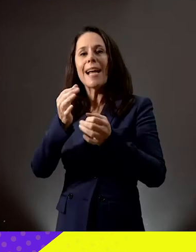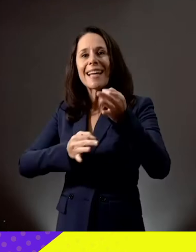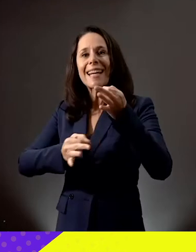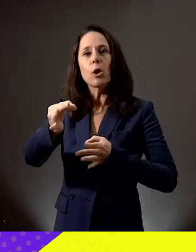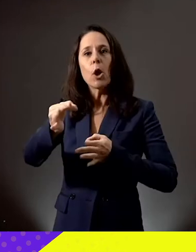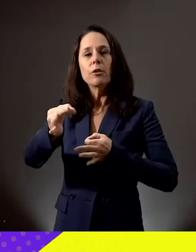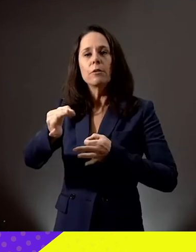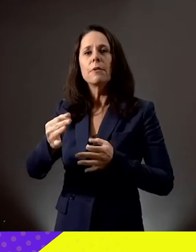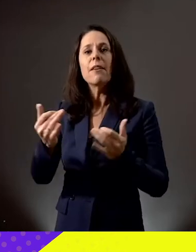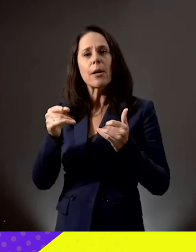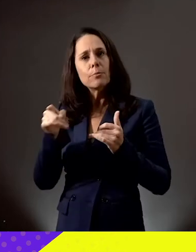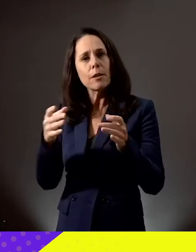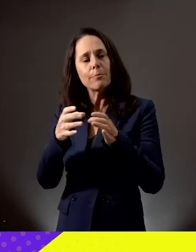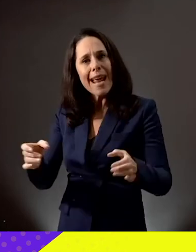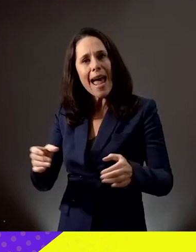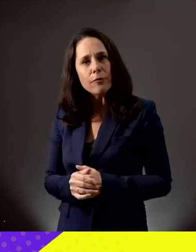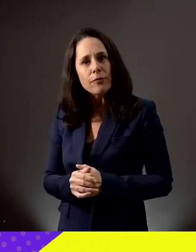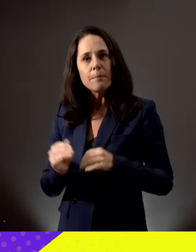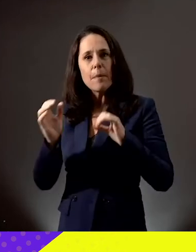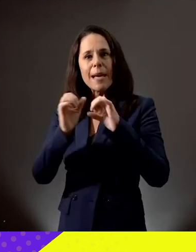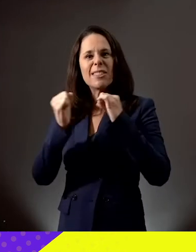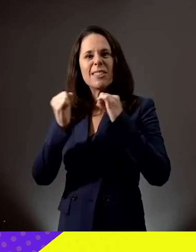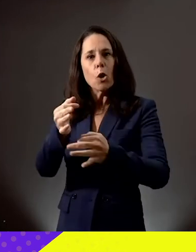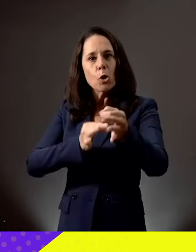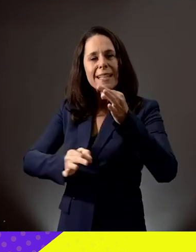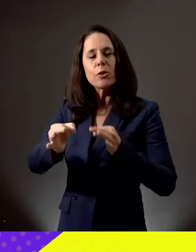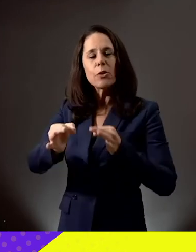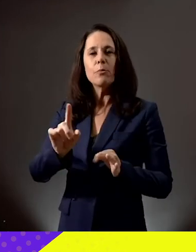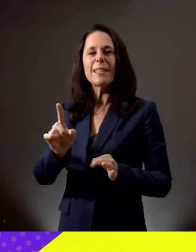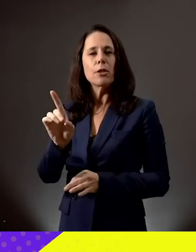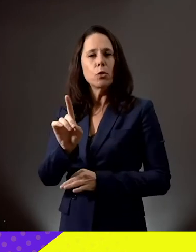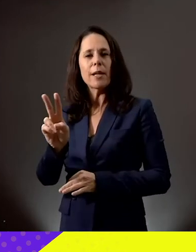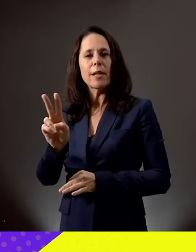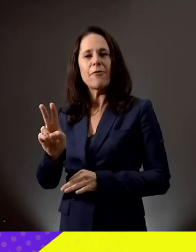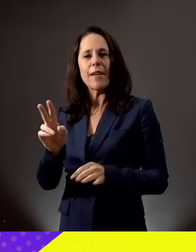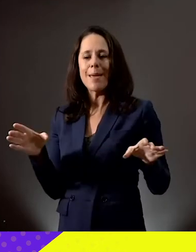Dura Vermeer generates jobs for people with a distance to the labour market...